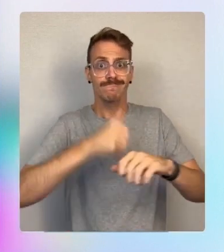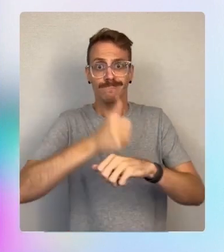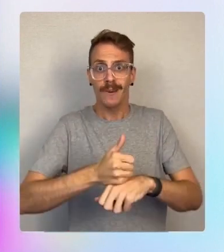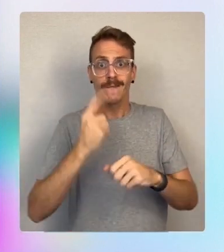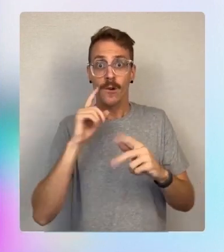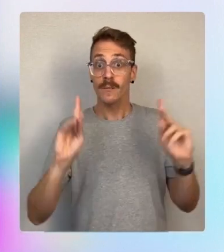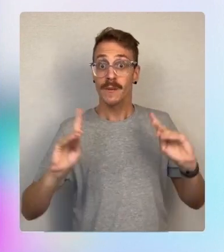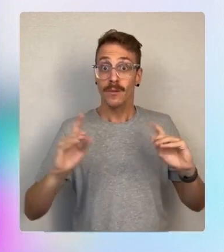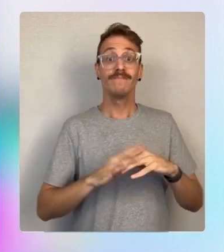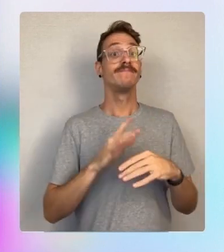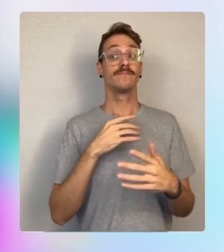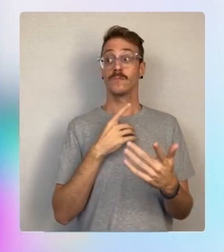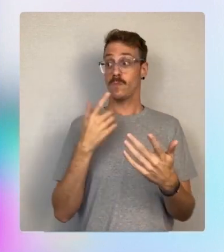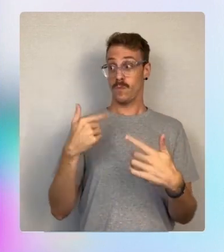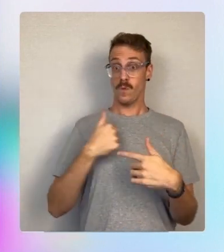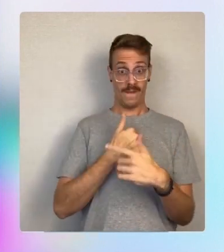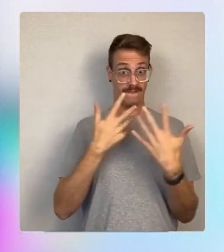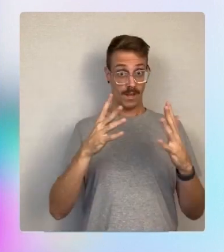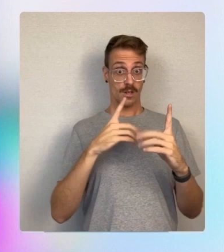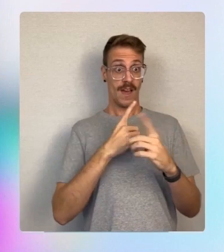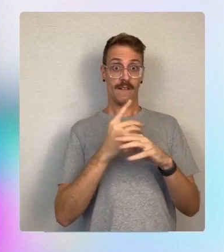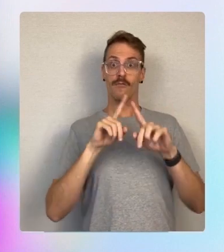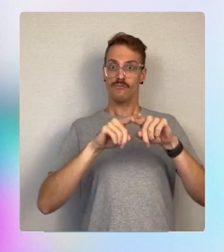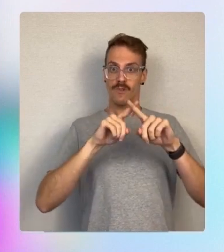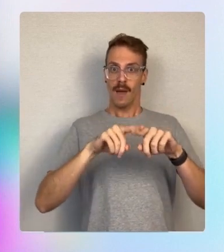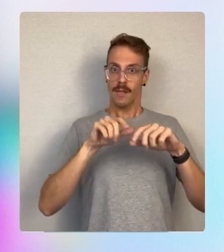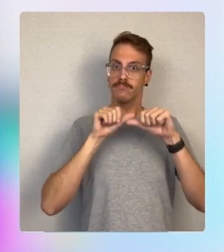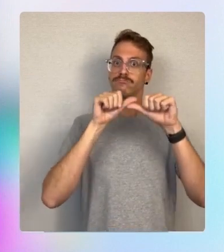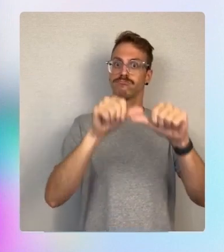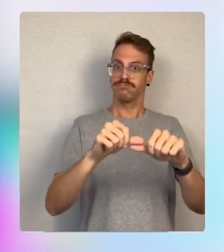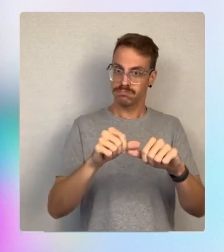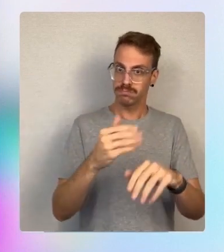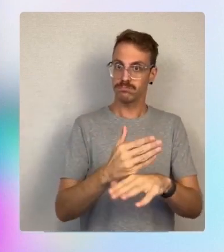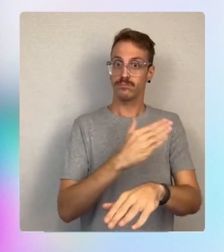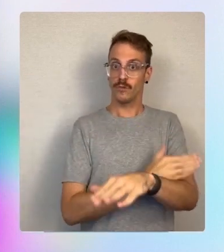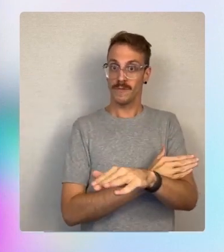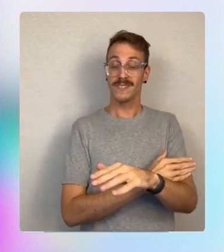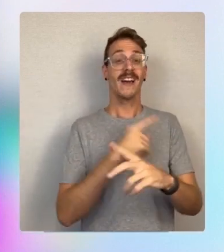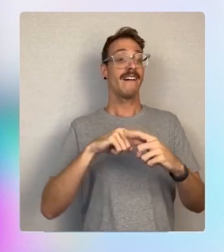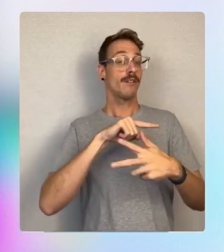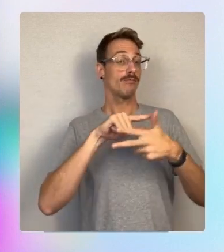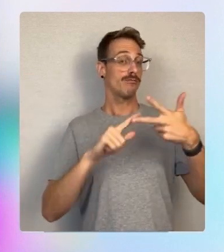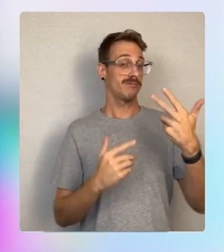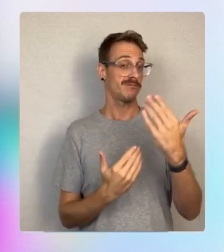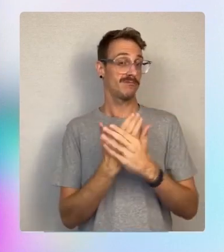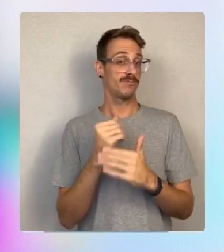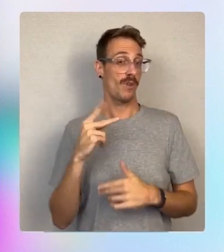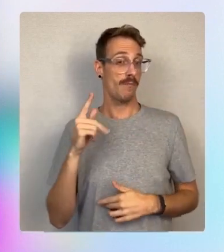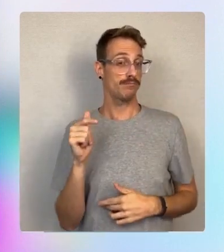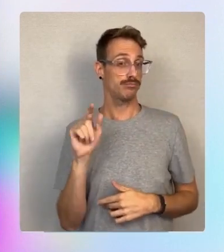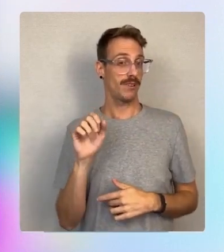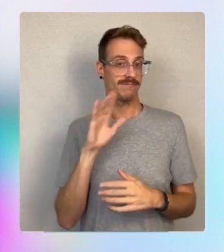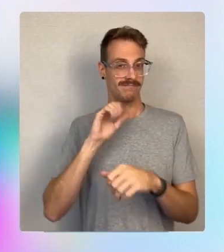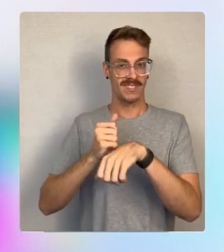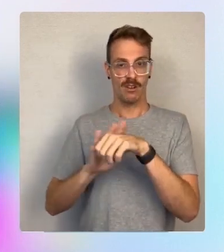Beyond reliability improvements, in the coming months, we're making three upgrades to Scene Capture based on your feedback.